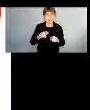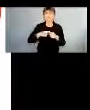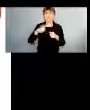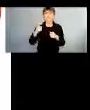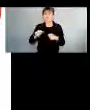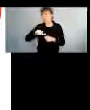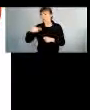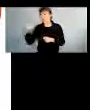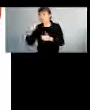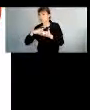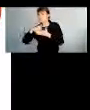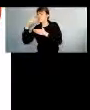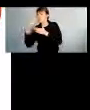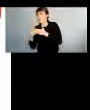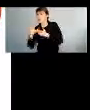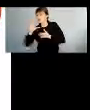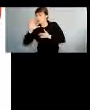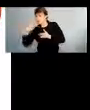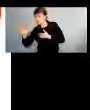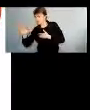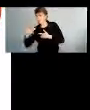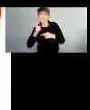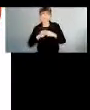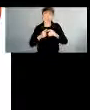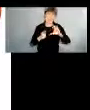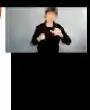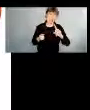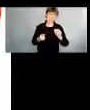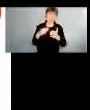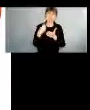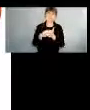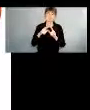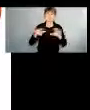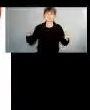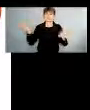before the deadline. If you do as much as you can to show that you’ve done the proper